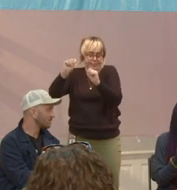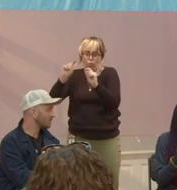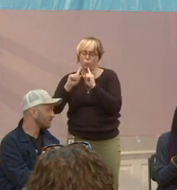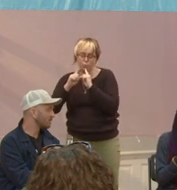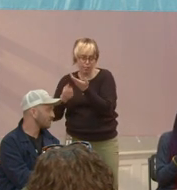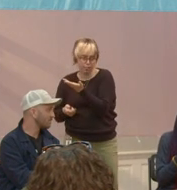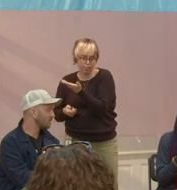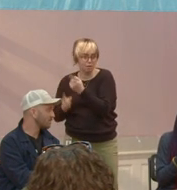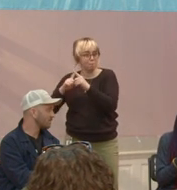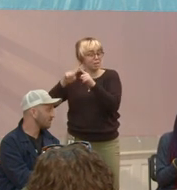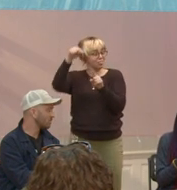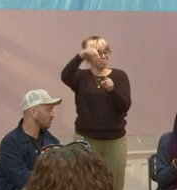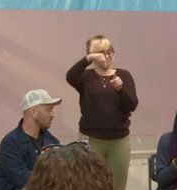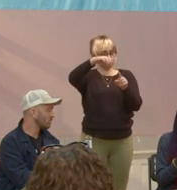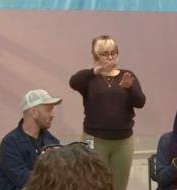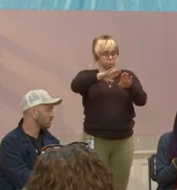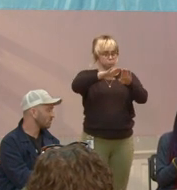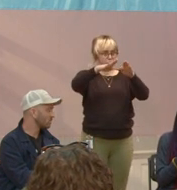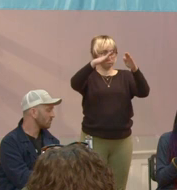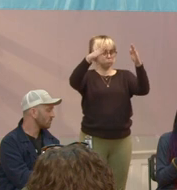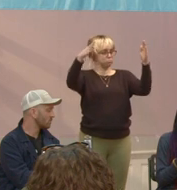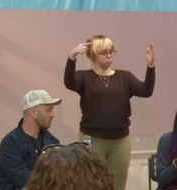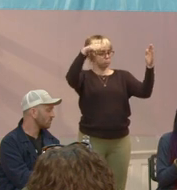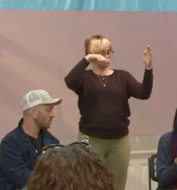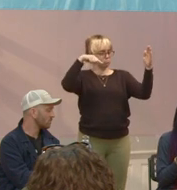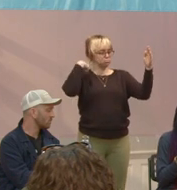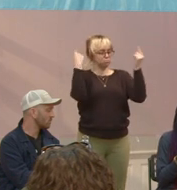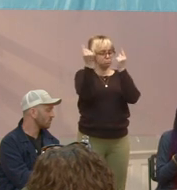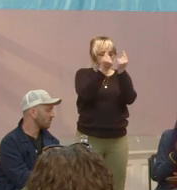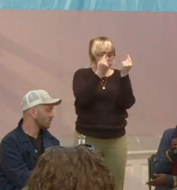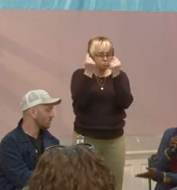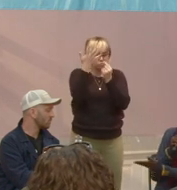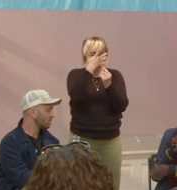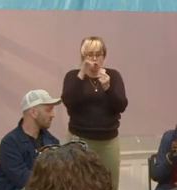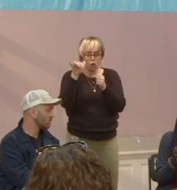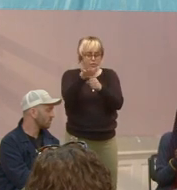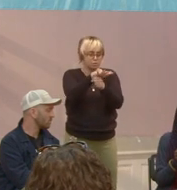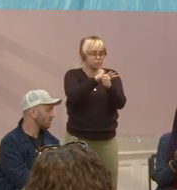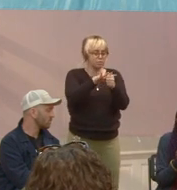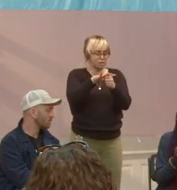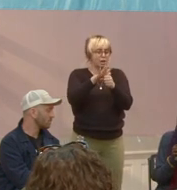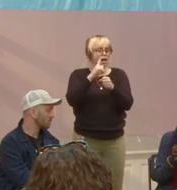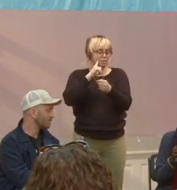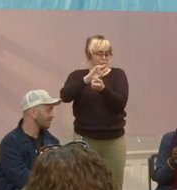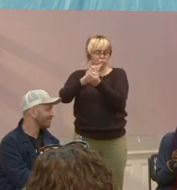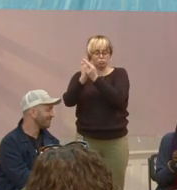like an opening here, to contemplate what these phases are like, maybe it is returning to domestic spaces.